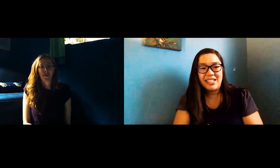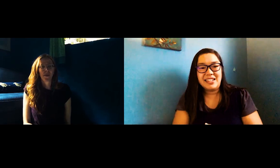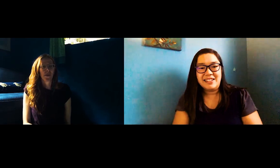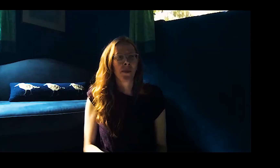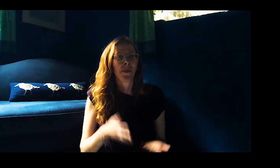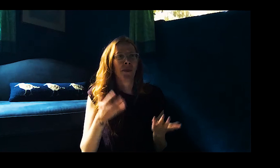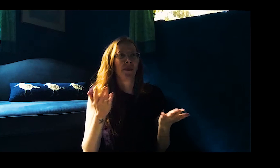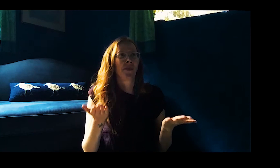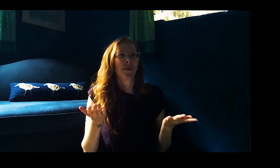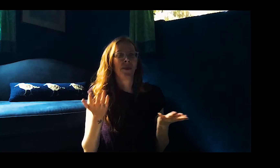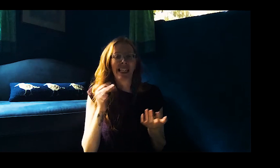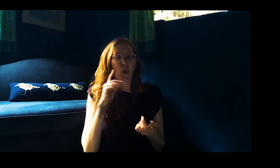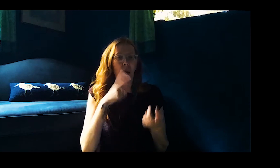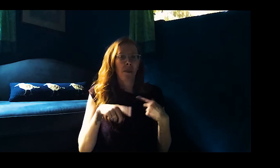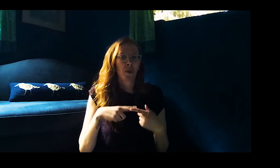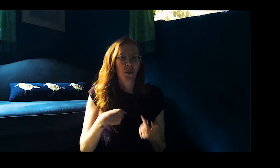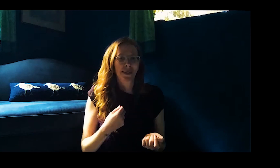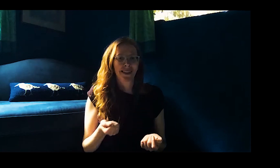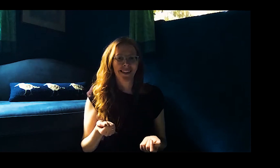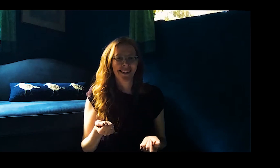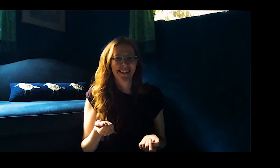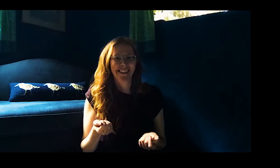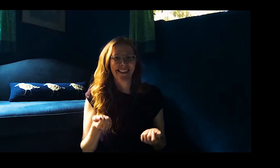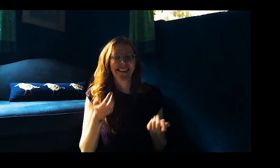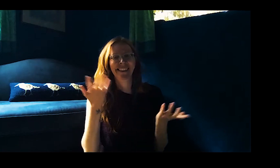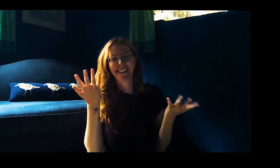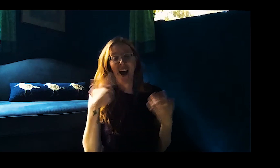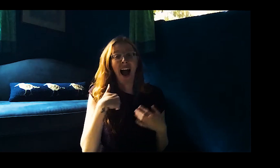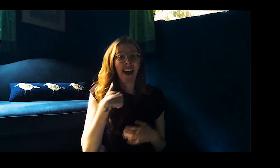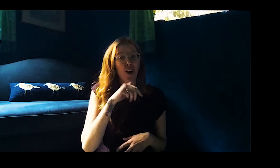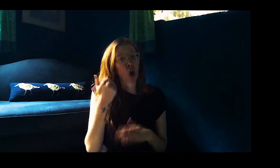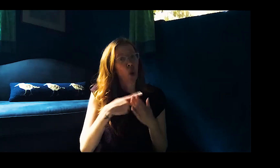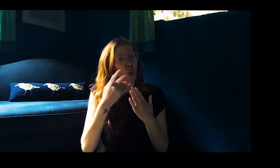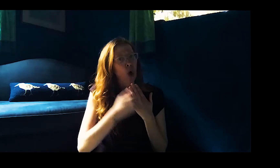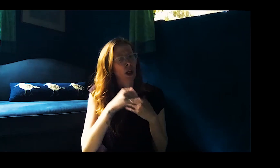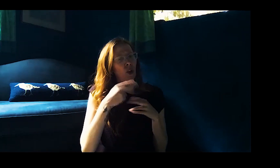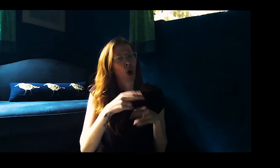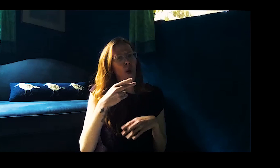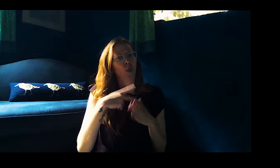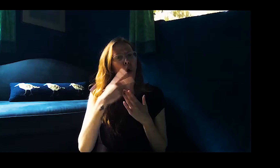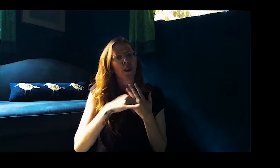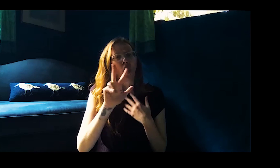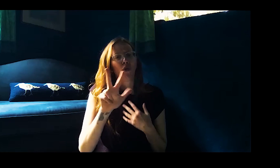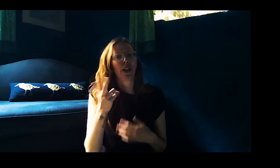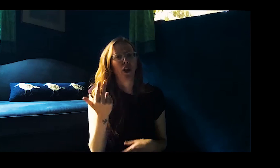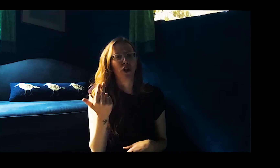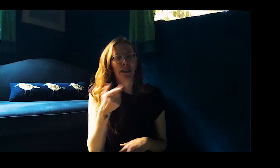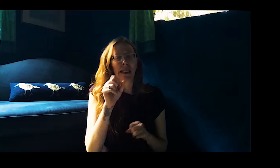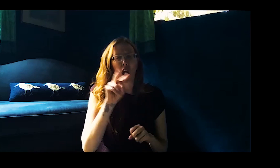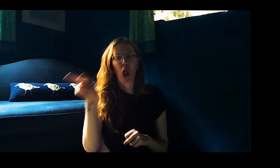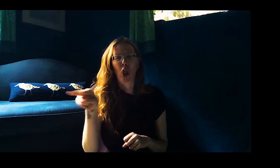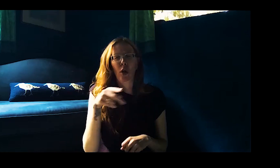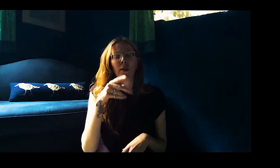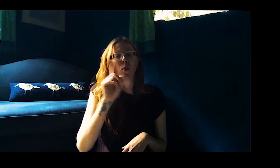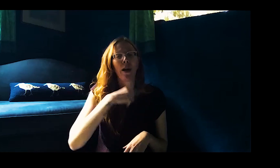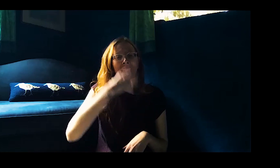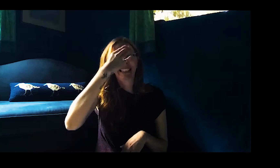I guess it'll come to me. I do have another project. I call it 313. You can go and look at